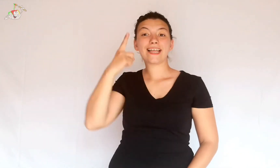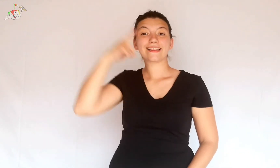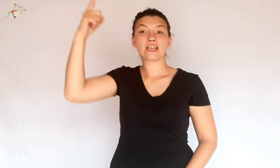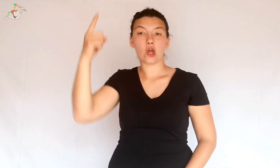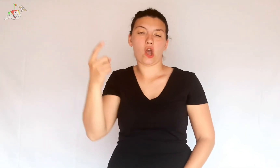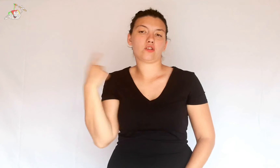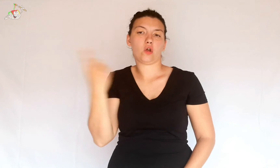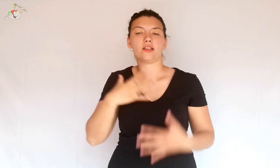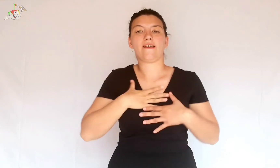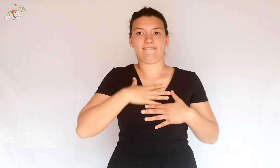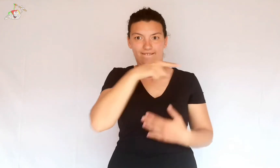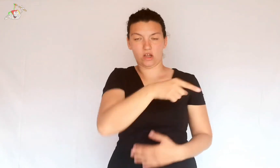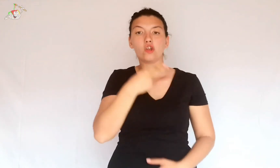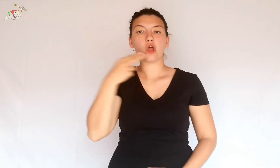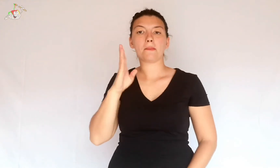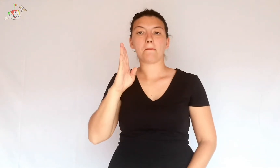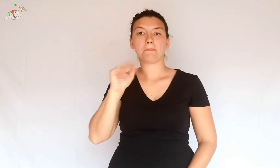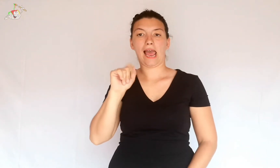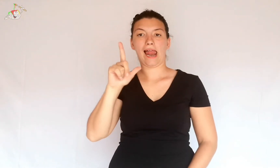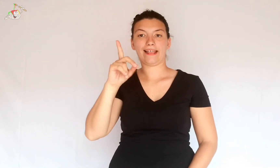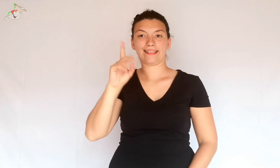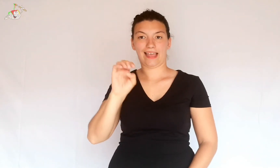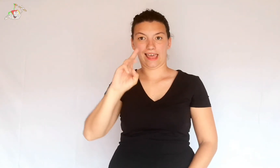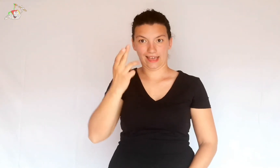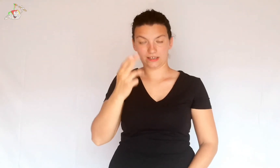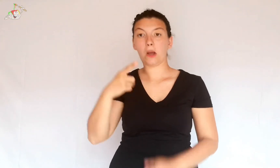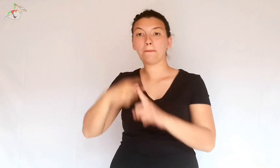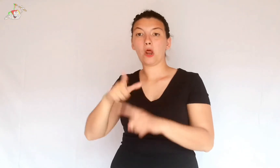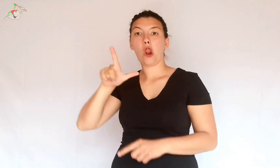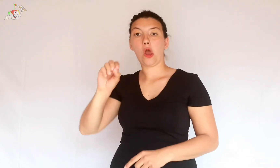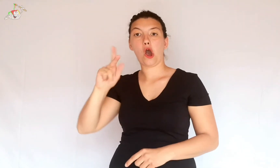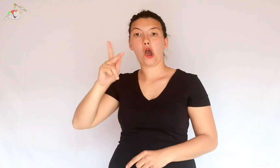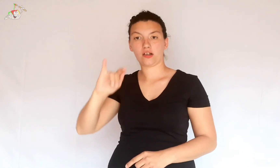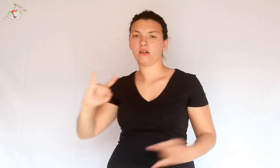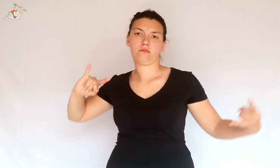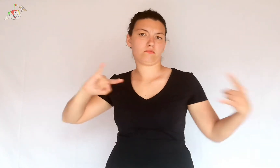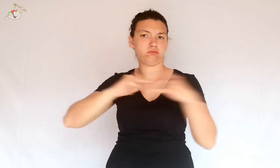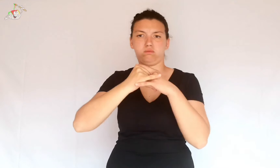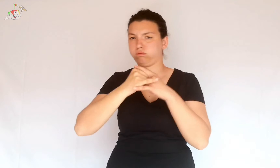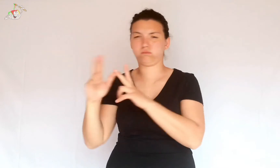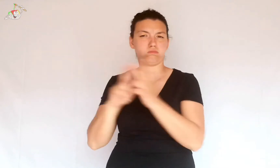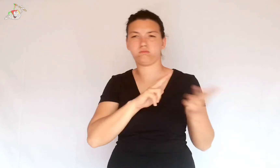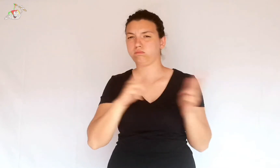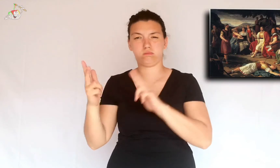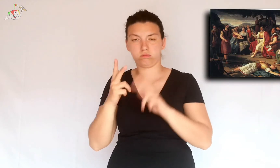The god adored by all Balder was involved in the fight against Loki,